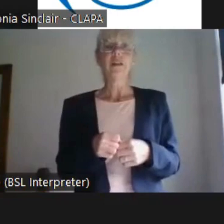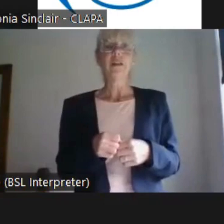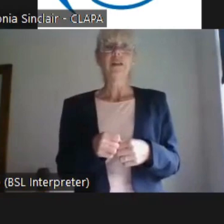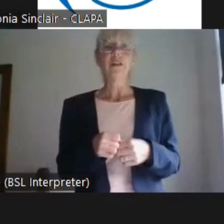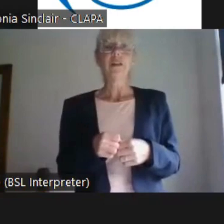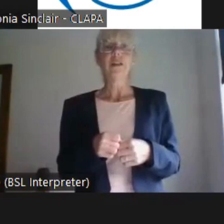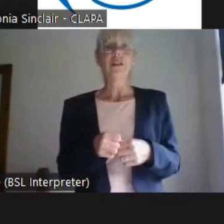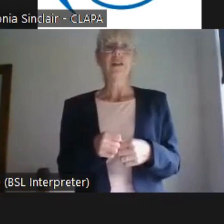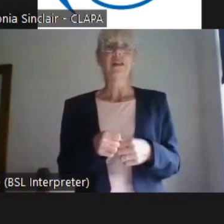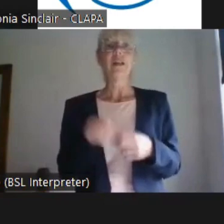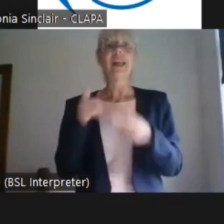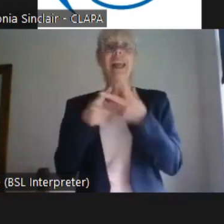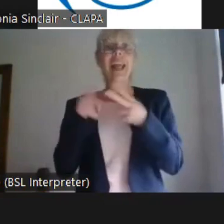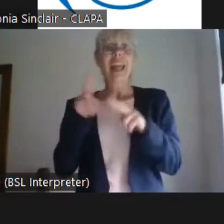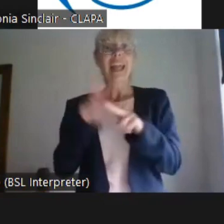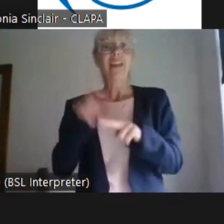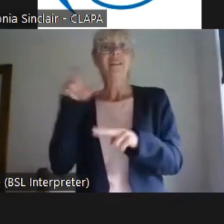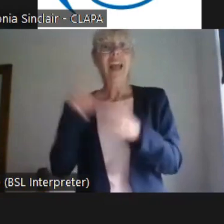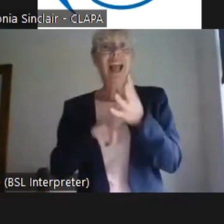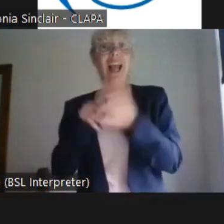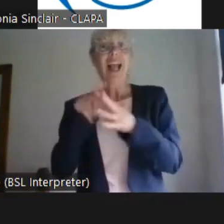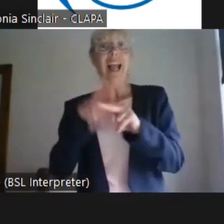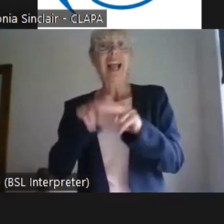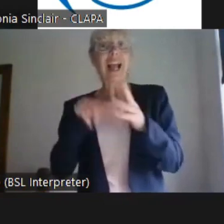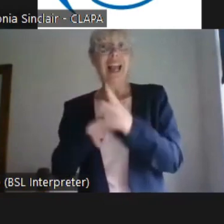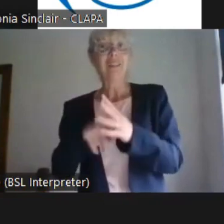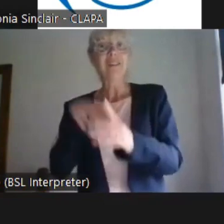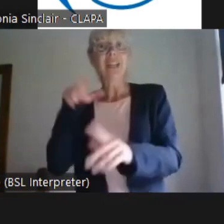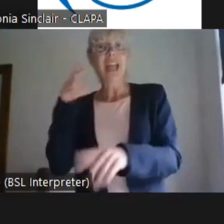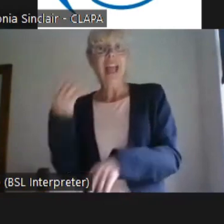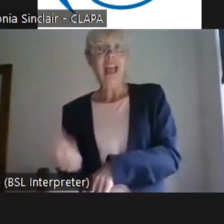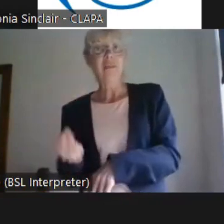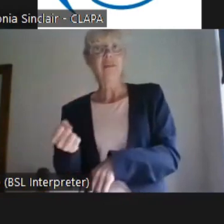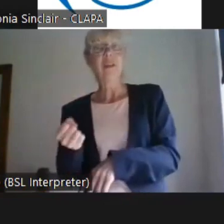get referred to the cleft team and you may well find the right Audiology but